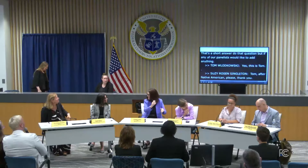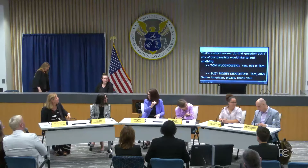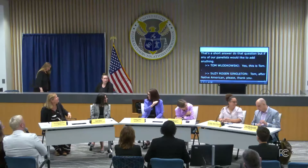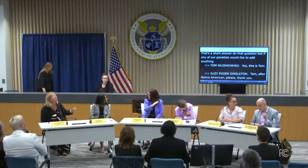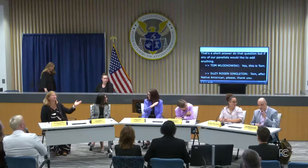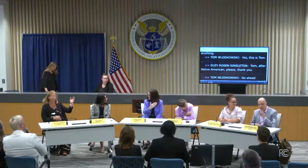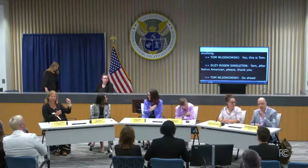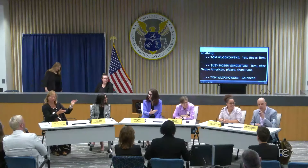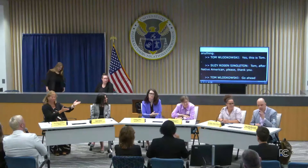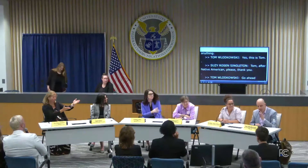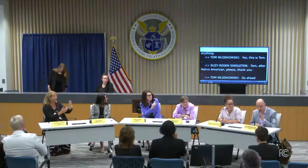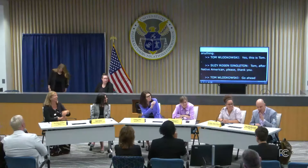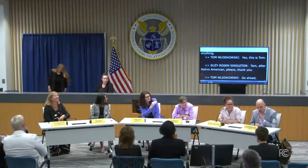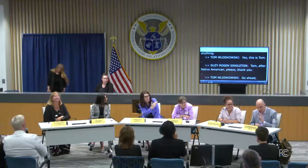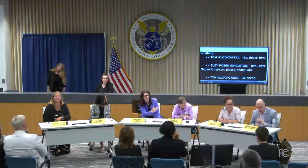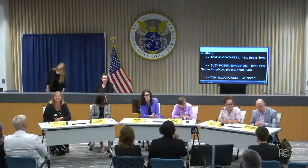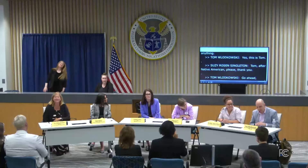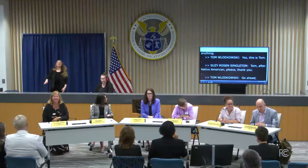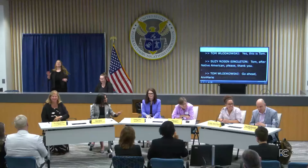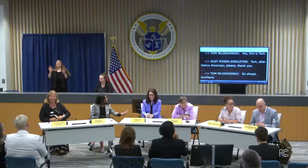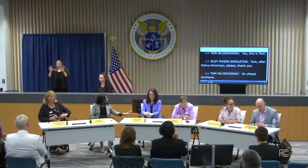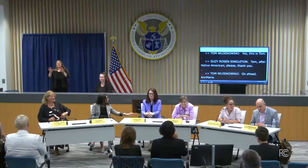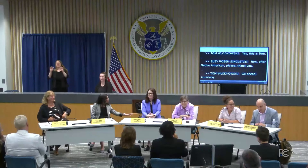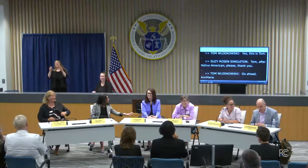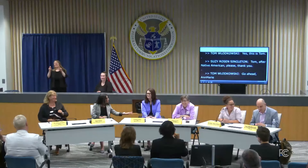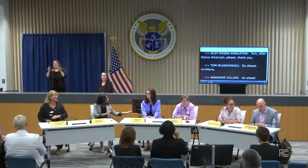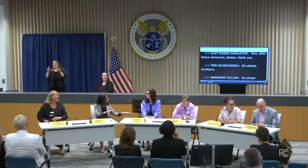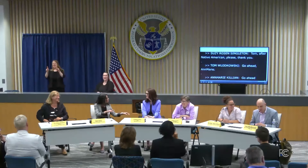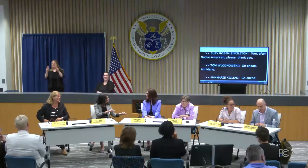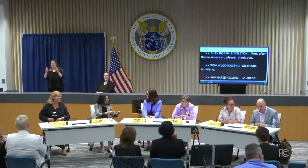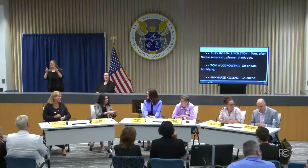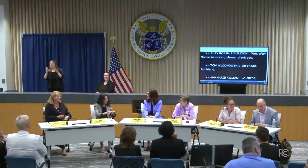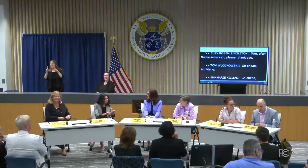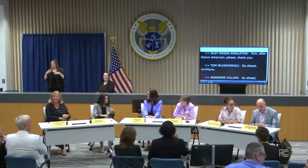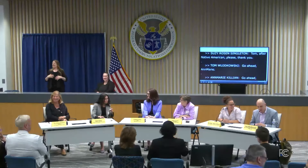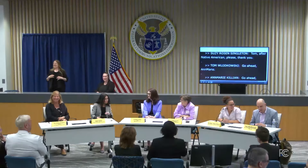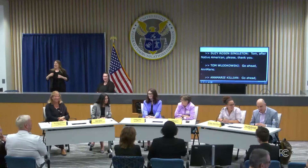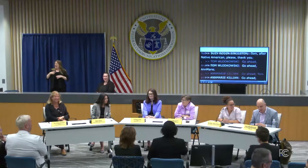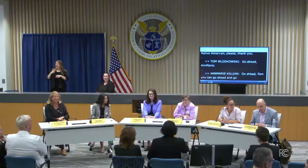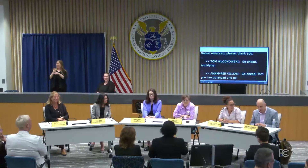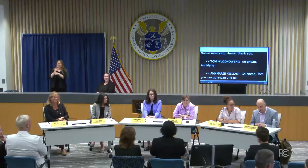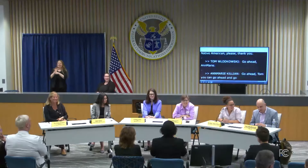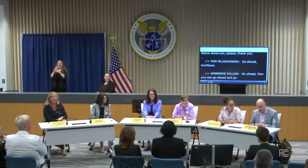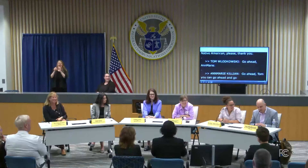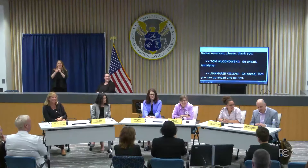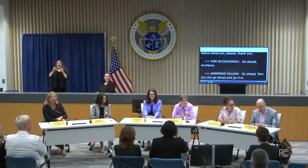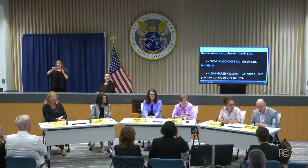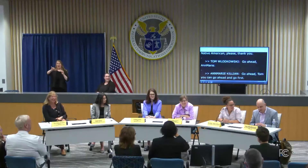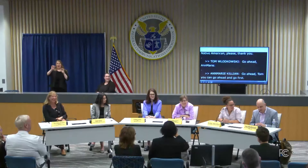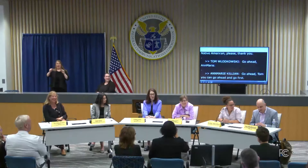SUZY ROSEN SINGLETON: TOM, AFTER NATIVE AMERICAN, PLEASE, THANK YOU. GO AHEAD, ANNMARIE.